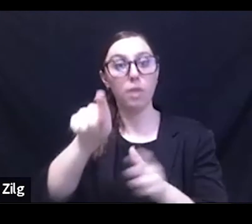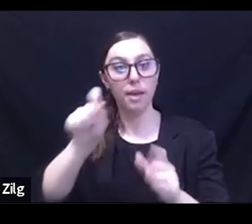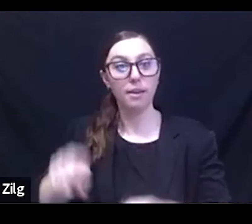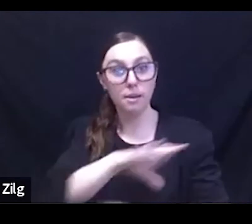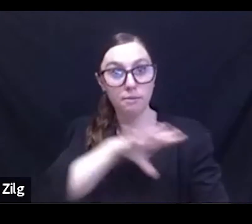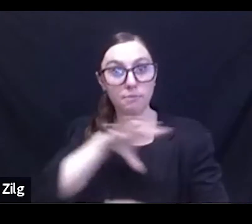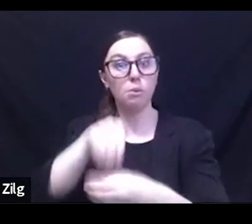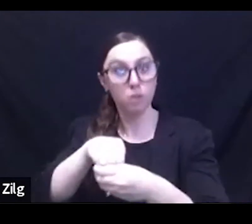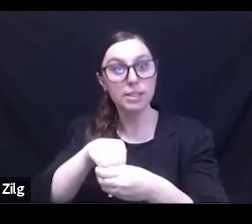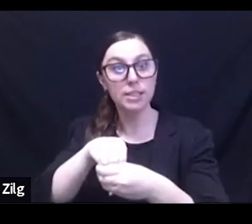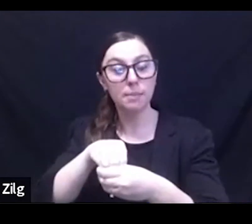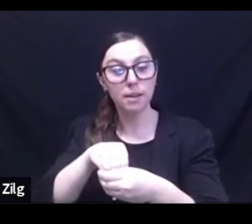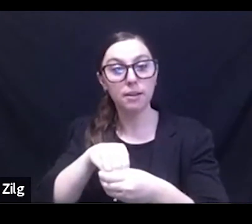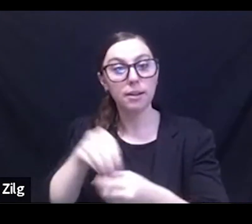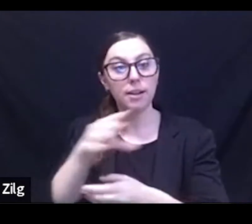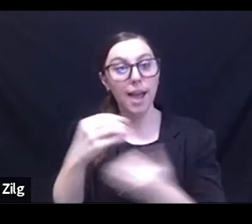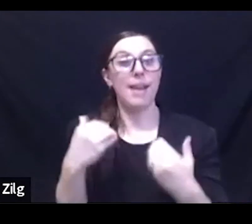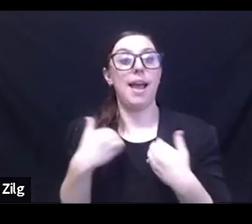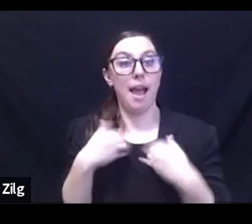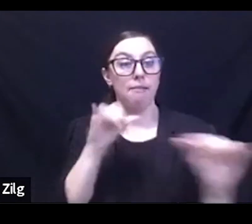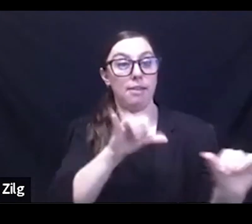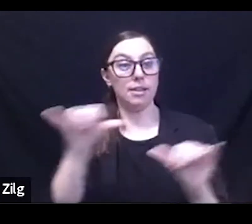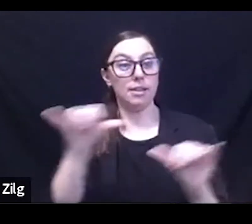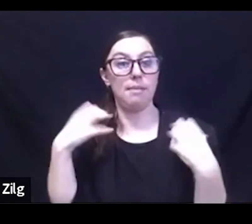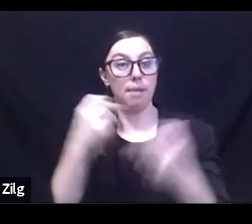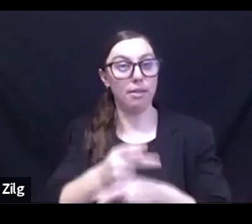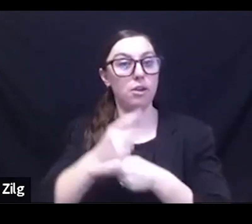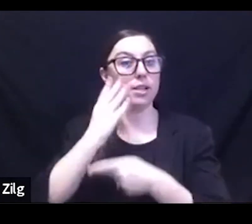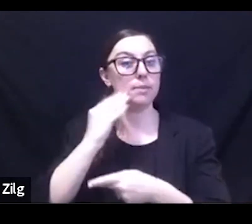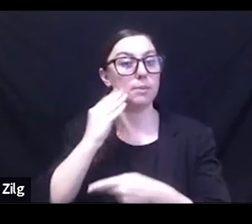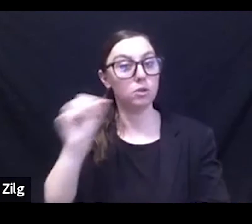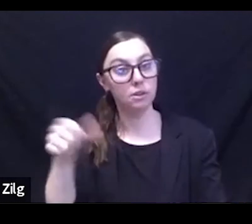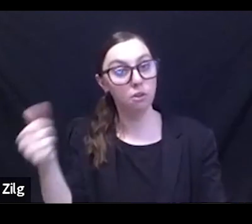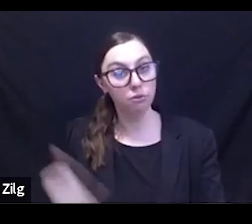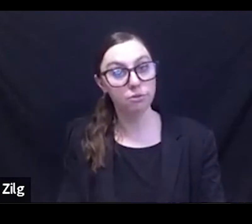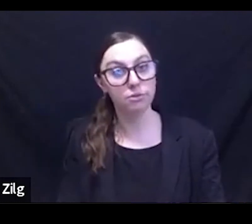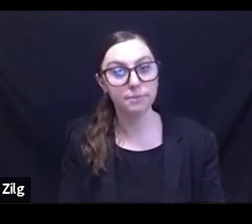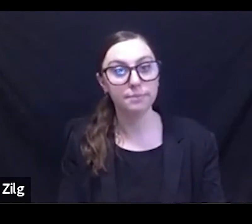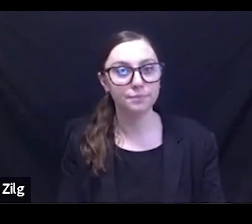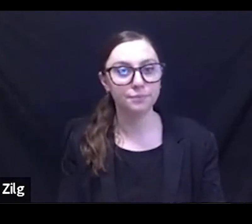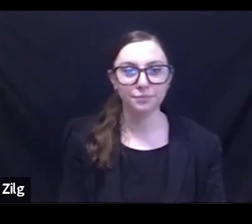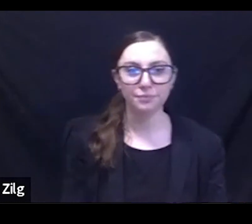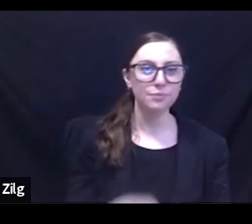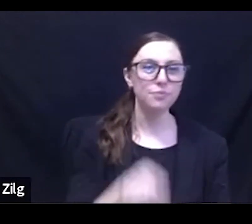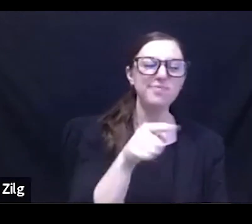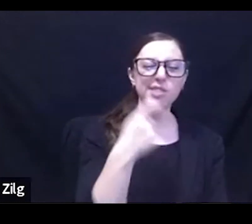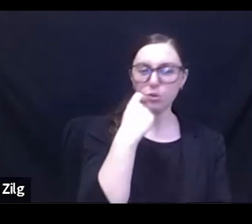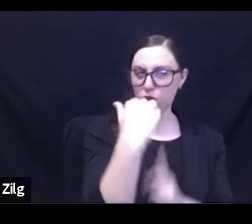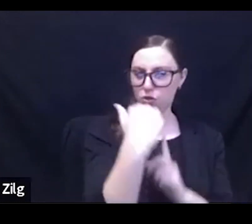participate and have the same health care that everybody else has. Marc: You remind me we have been hearing from folks